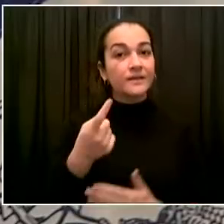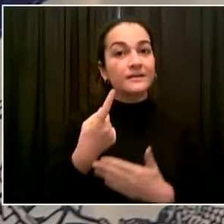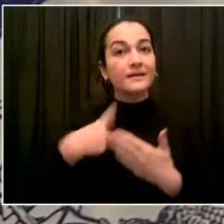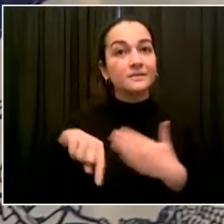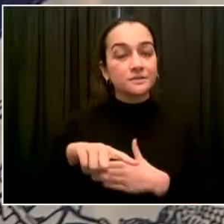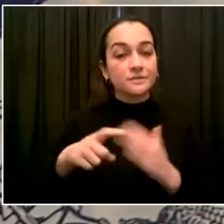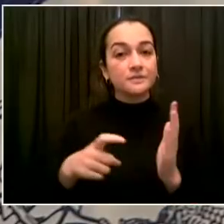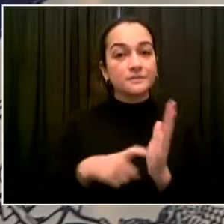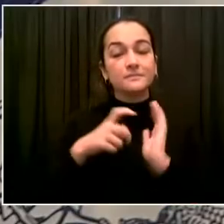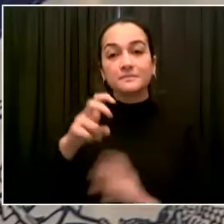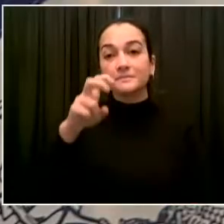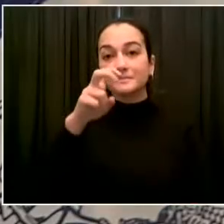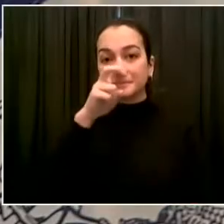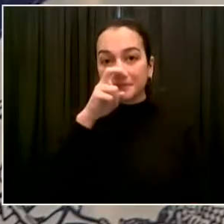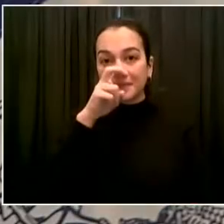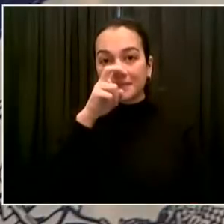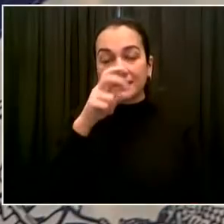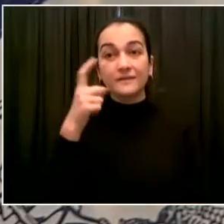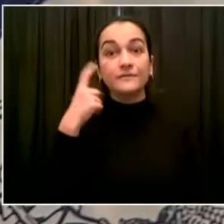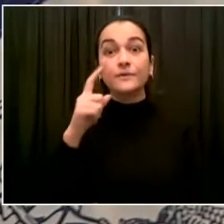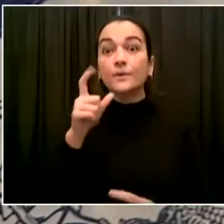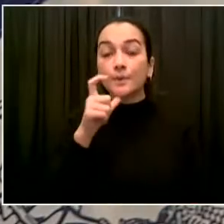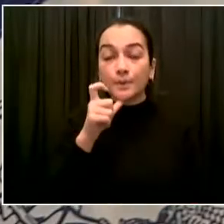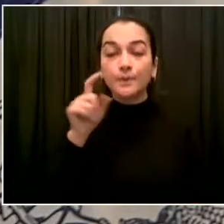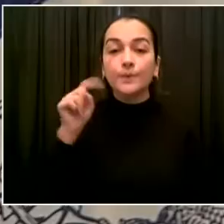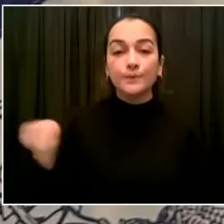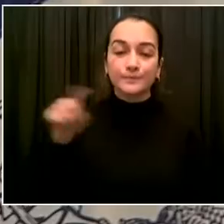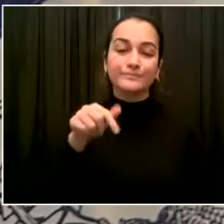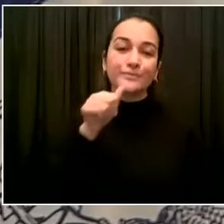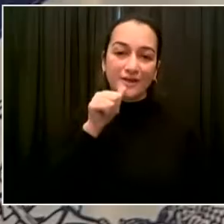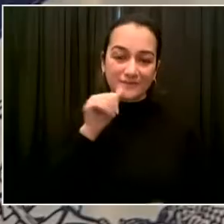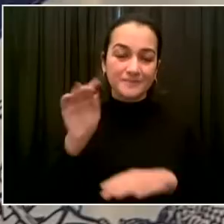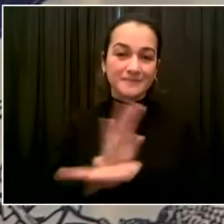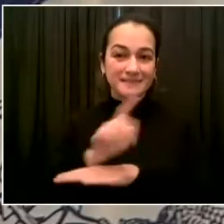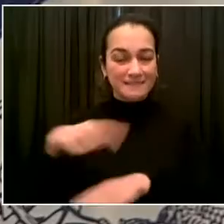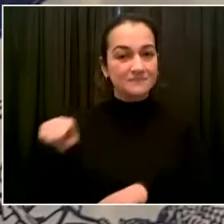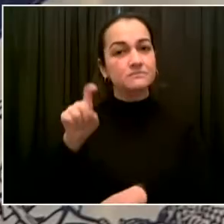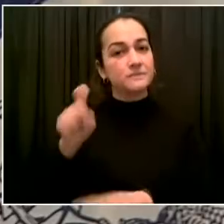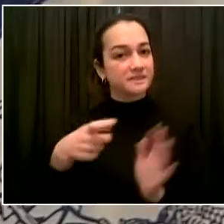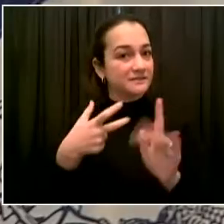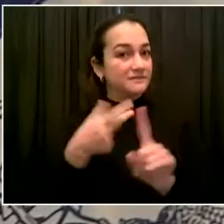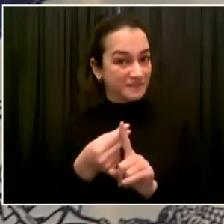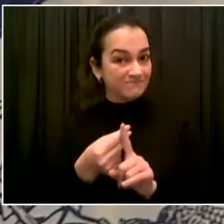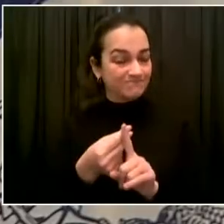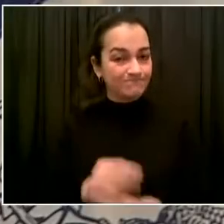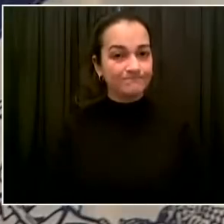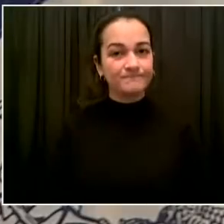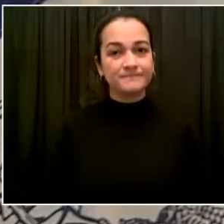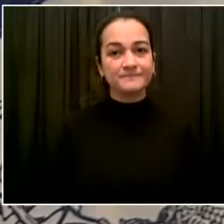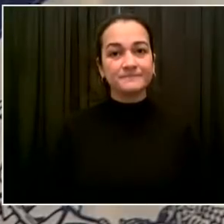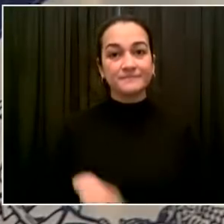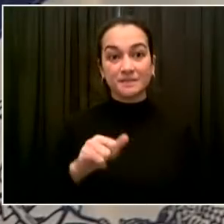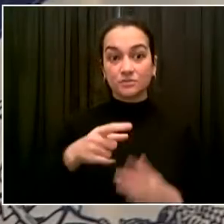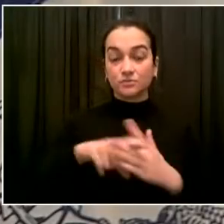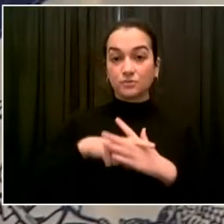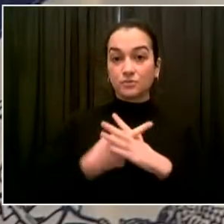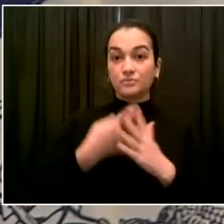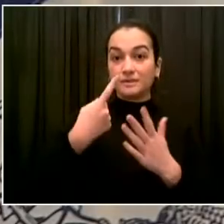EVERY TOOL WE HAVE, THE MANDATE GOES INTOF EFET CFOR THE WHOLE PRIVATE SECTOR OF NEW YORK CITY. THE VACCINE